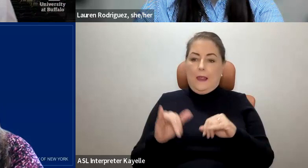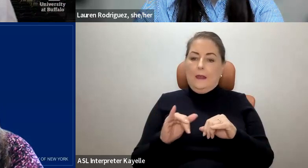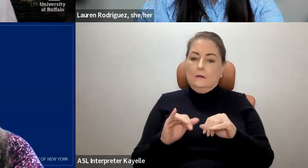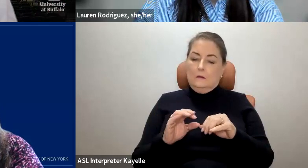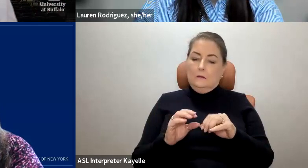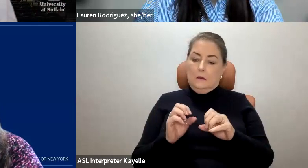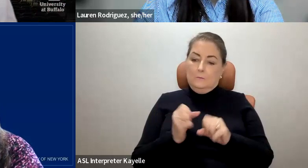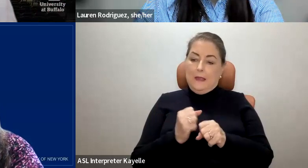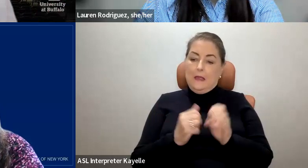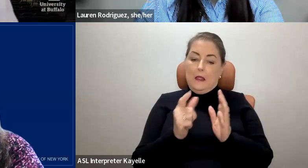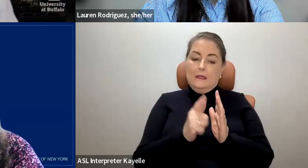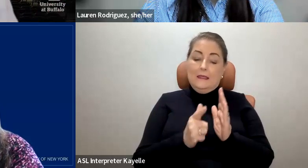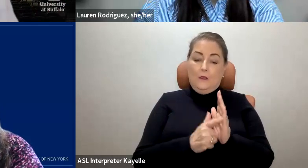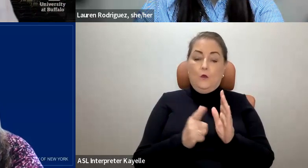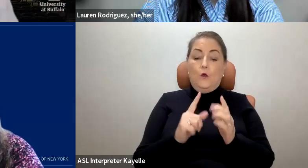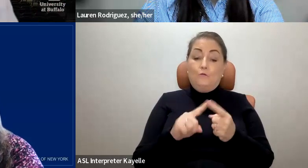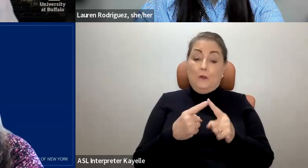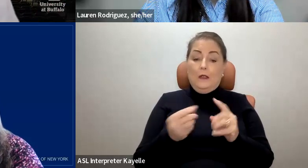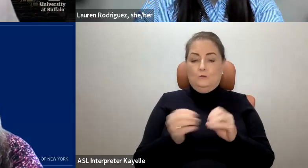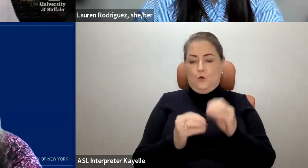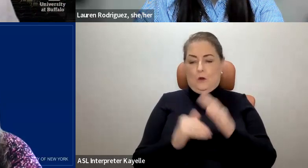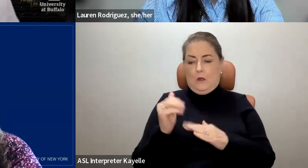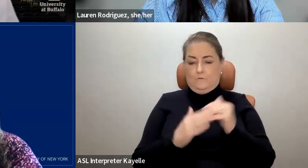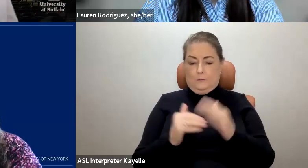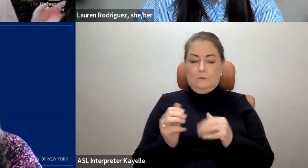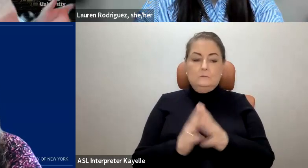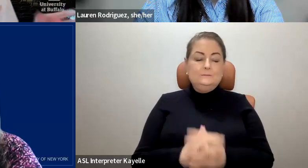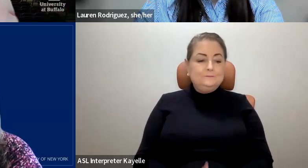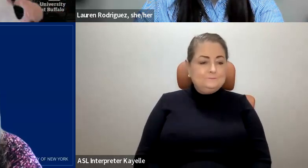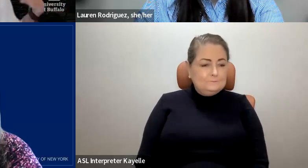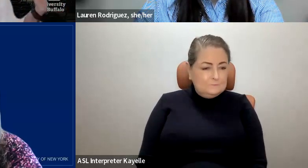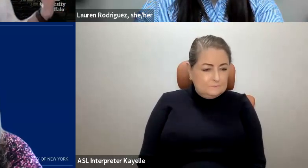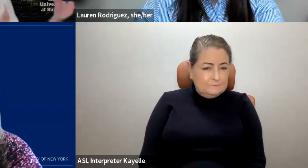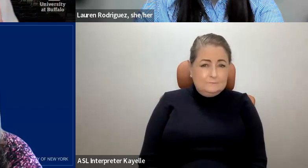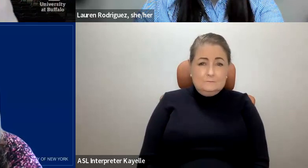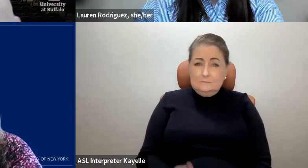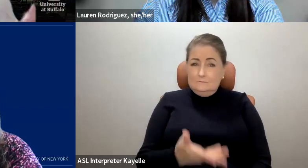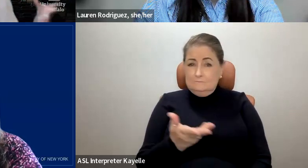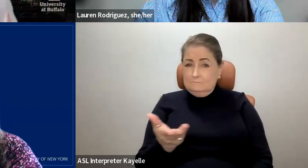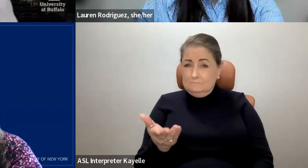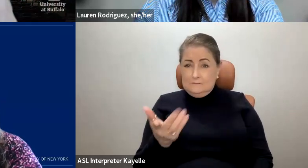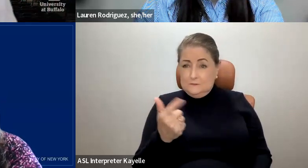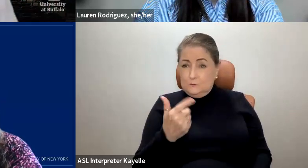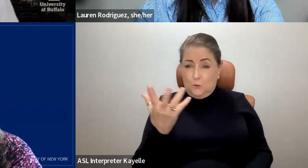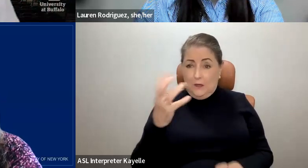legal friends more comfortable. So anyways, I am you know, anybody who wants to get involved with this, you know,